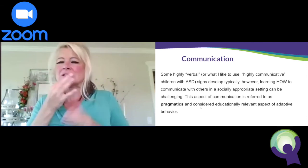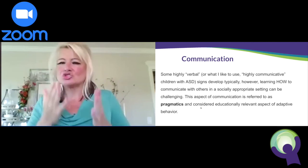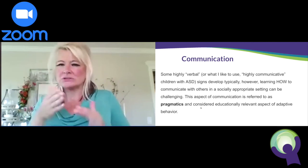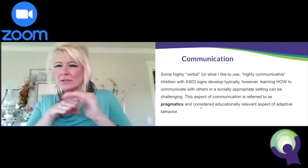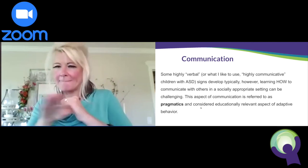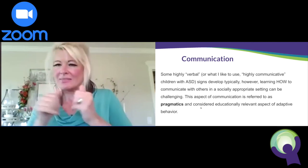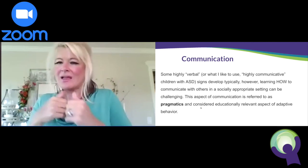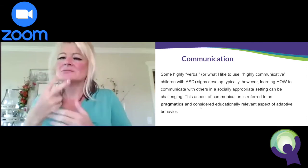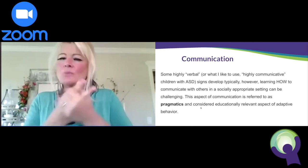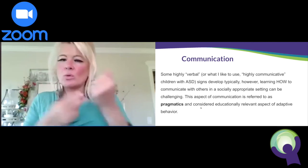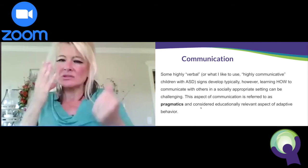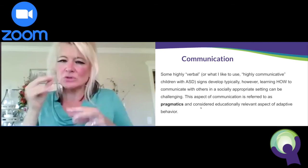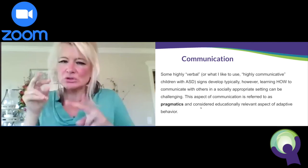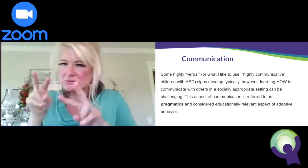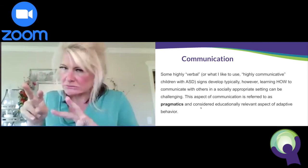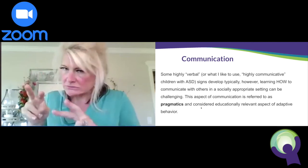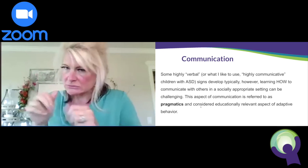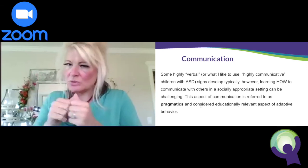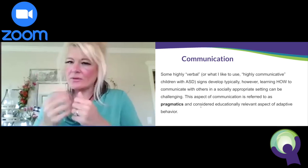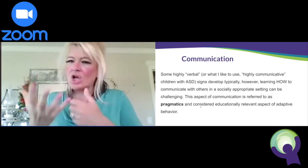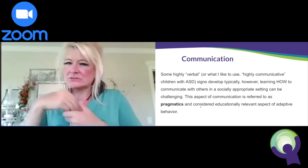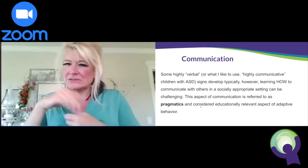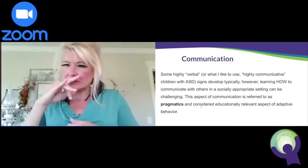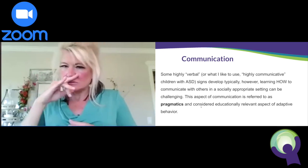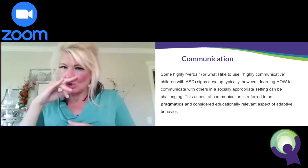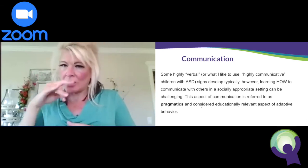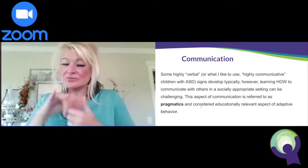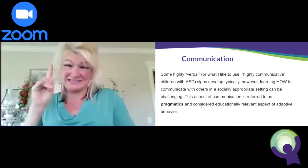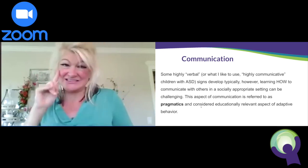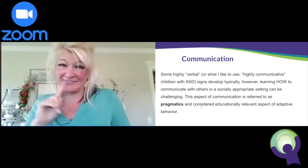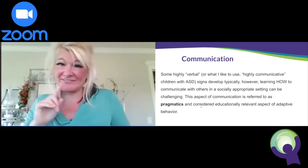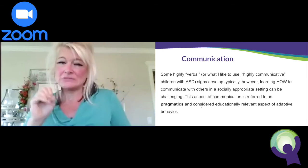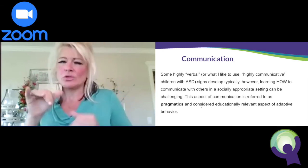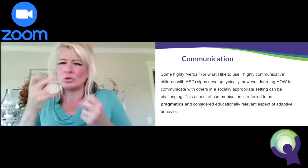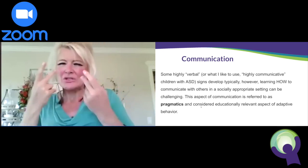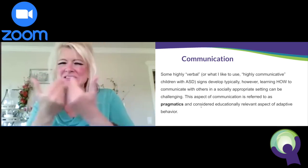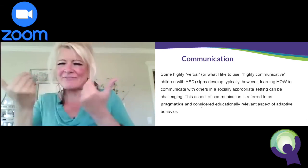they're developing their language and so someone who has dual expertise is so